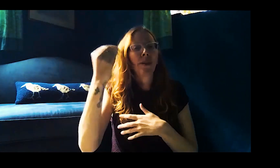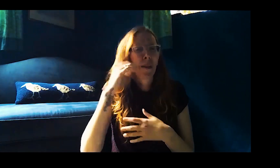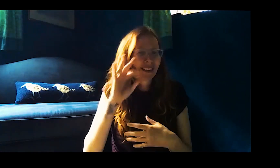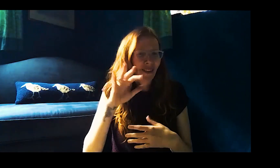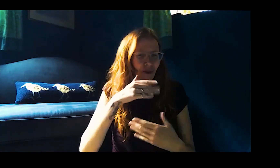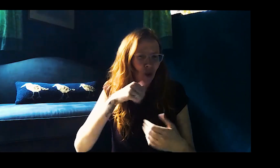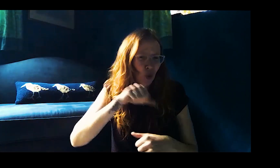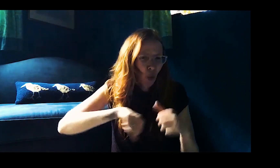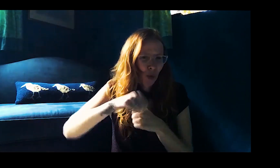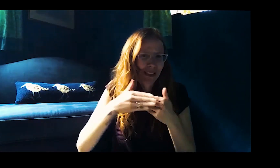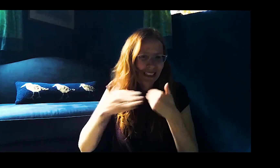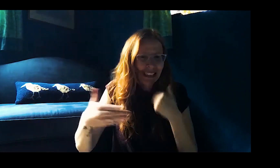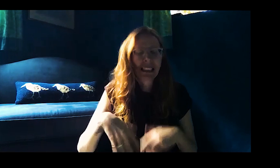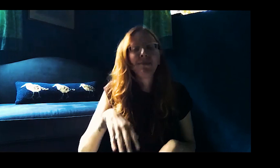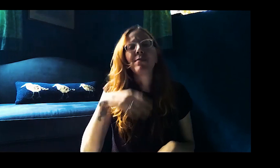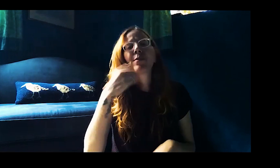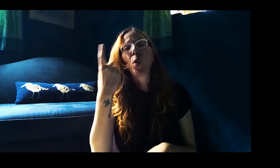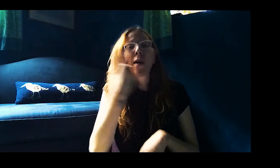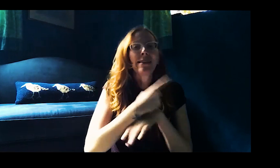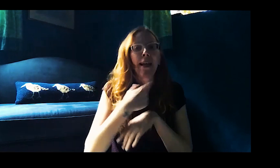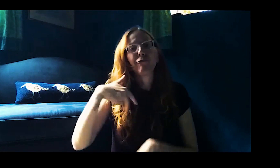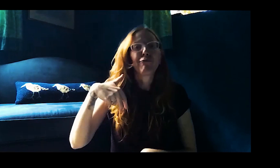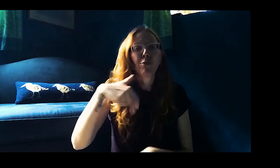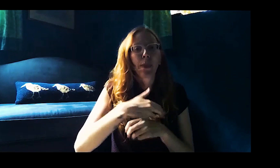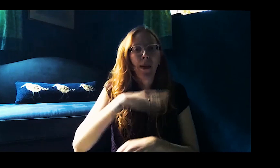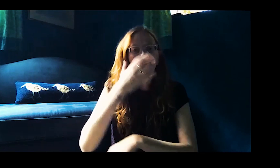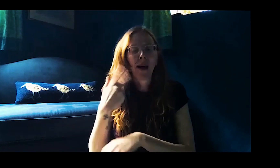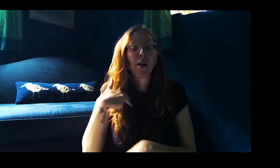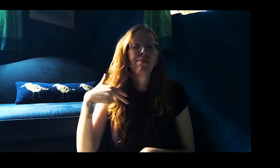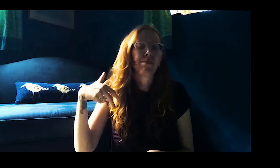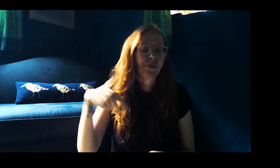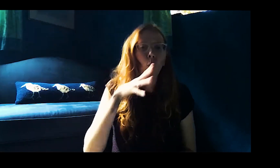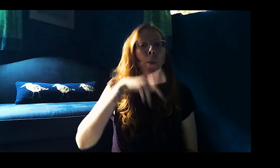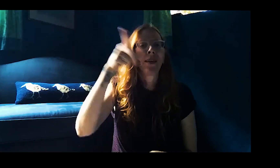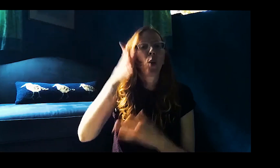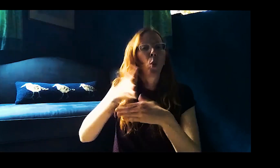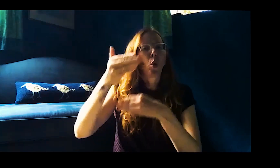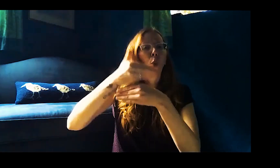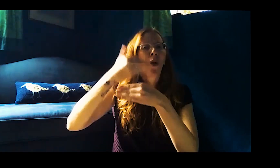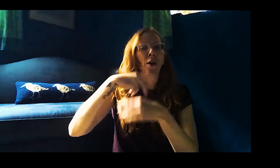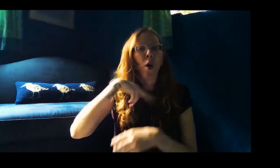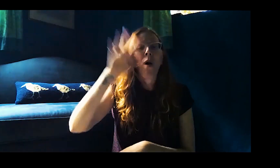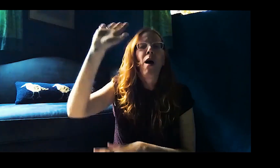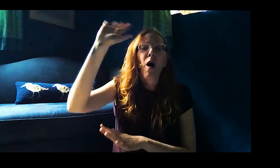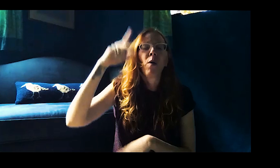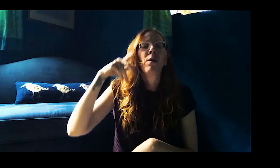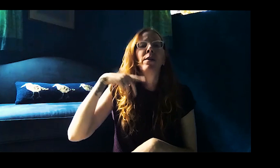people were leaving things on the porch, and would let me know and I would come and pick them up, and one of the pickups I walked up, and I saw the window. There was a woman there,